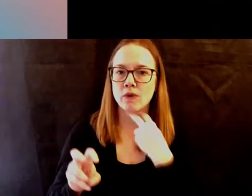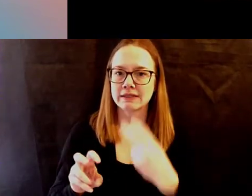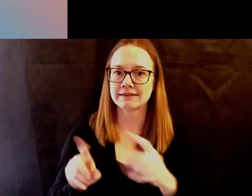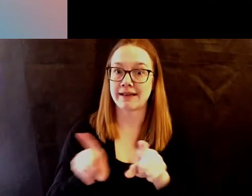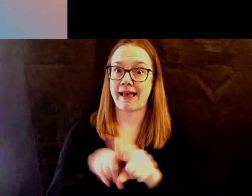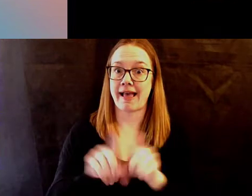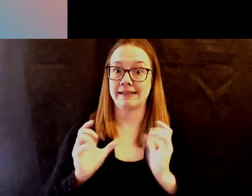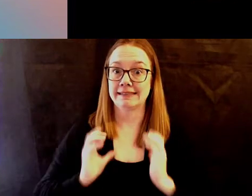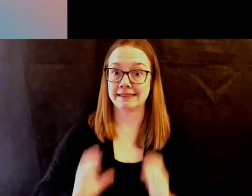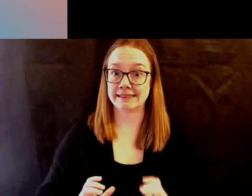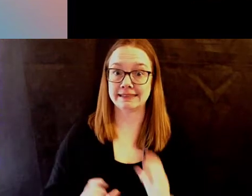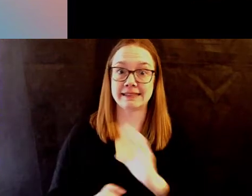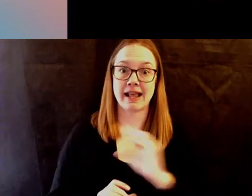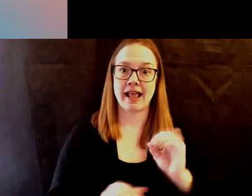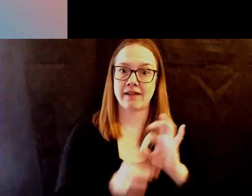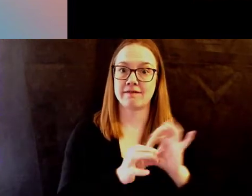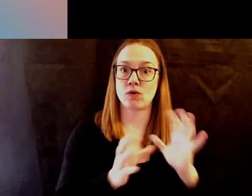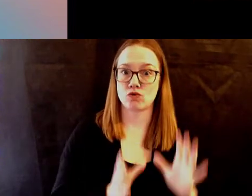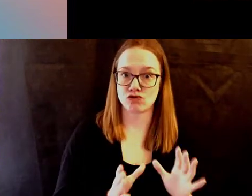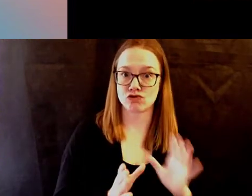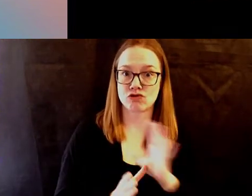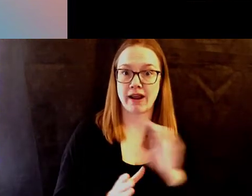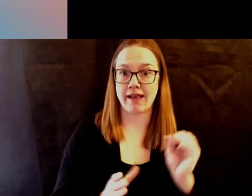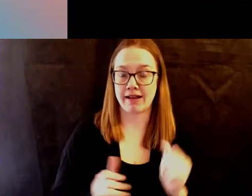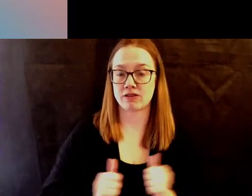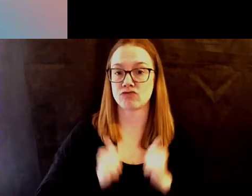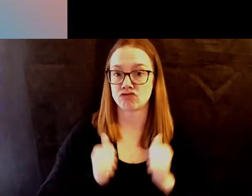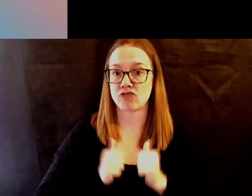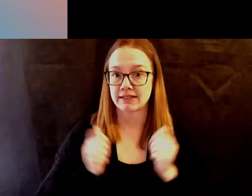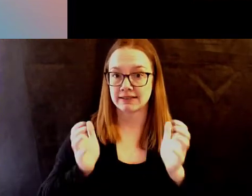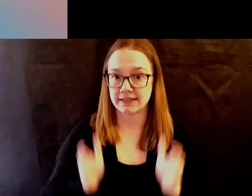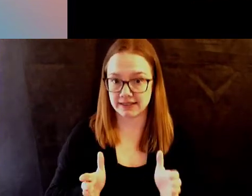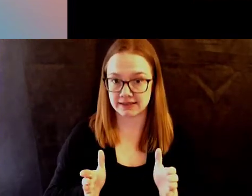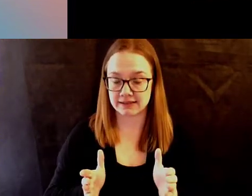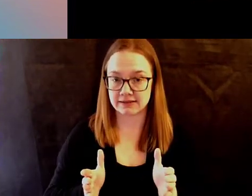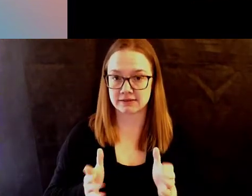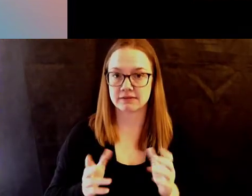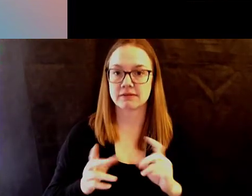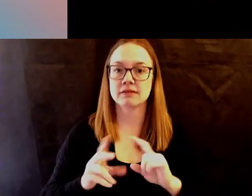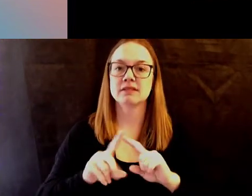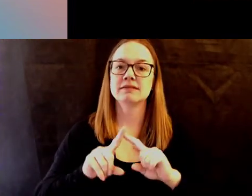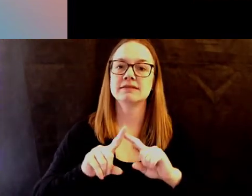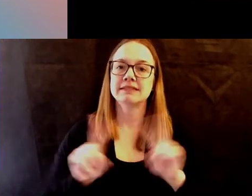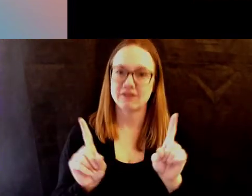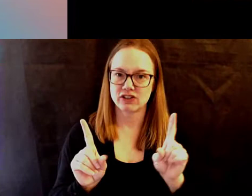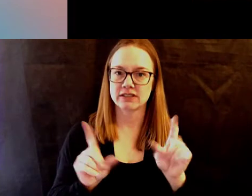but also as a resident. The differences between open meetings versus